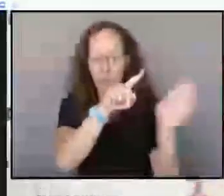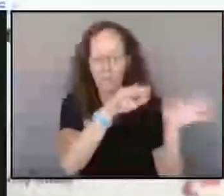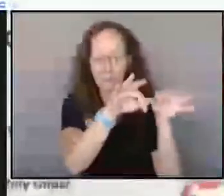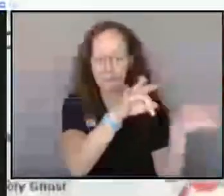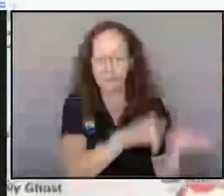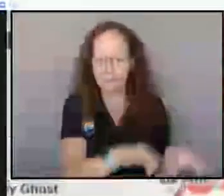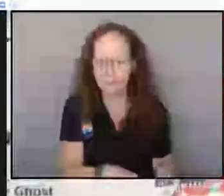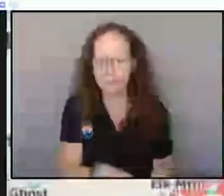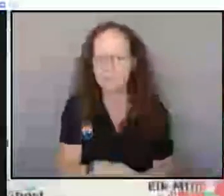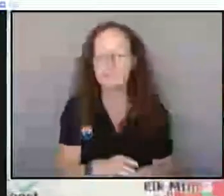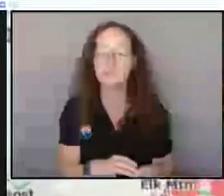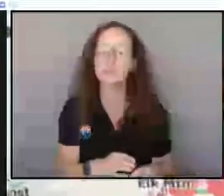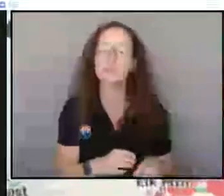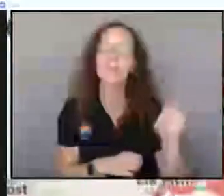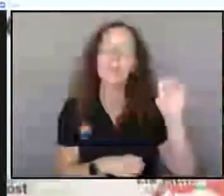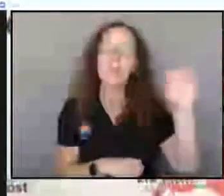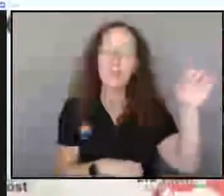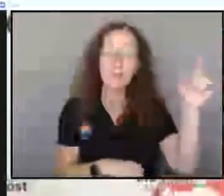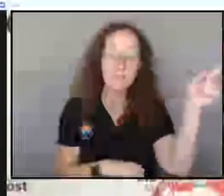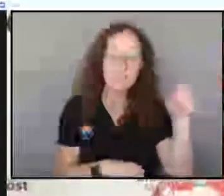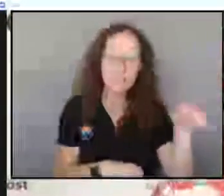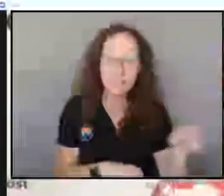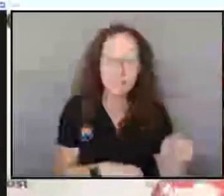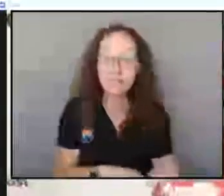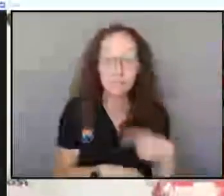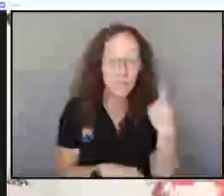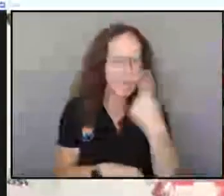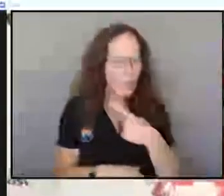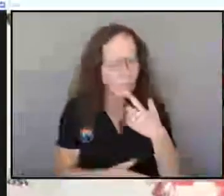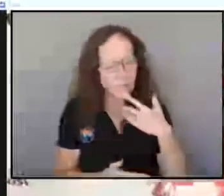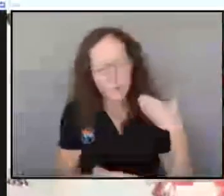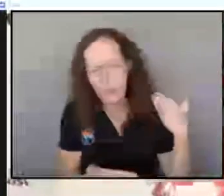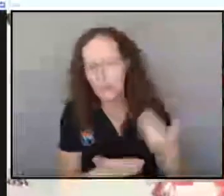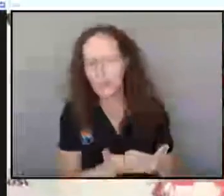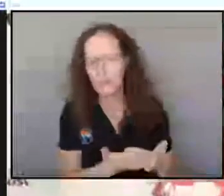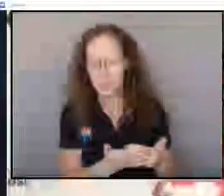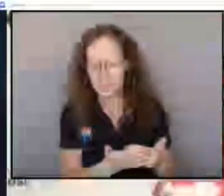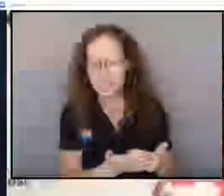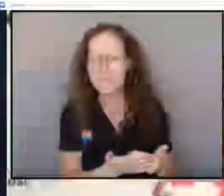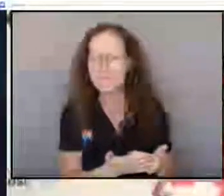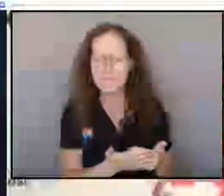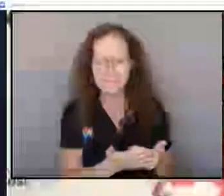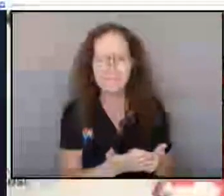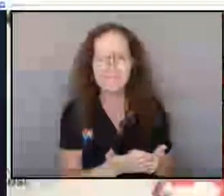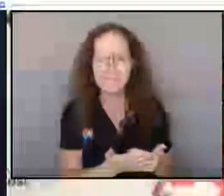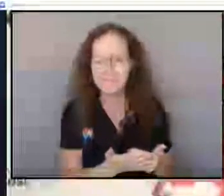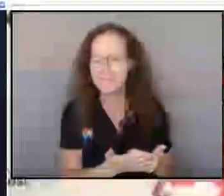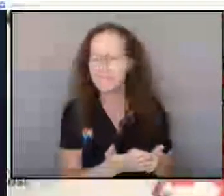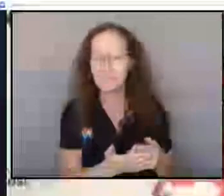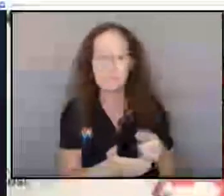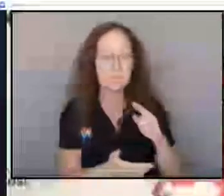HAD ANY REAL SIGNIFICANT HEAT ON THAT SIDE FOR MULTIPLE DAYS NOW SINCE WE HAVE BEEN HERE.